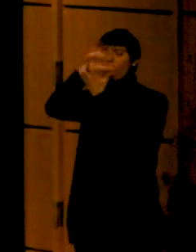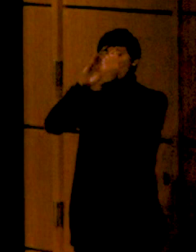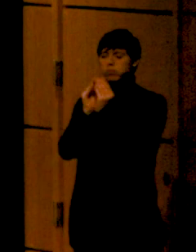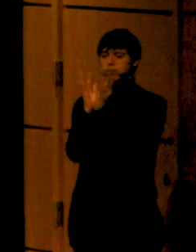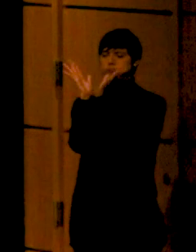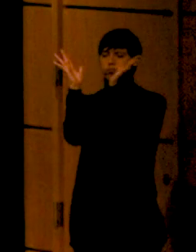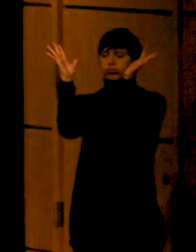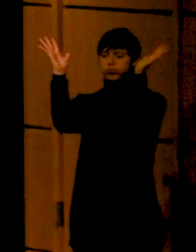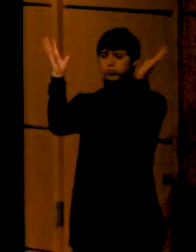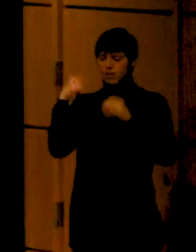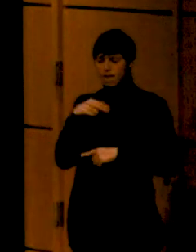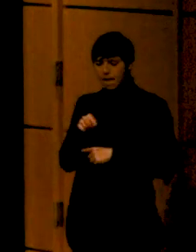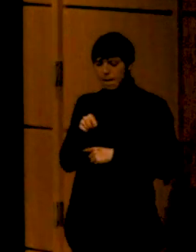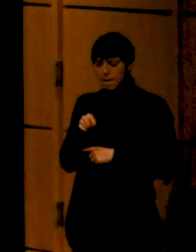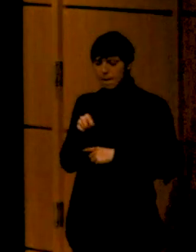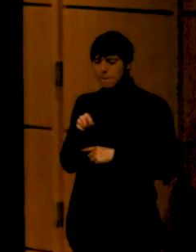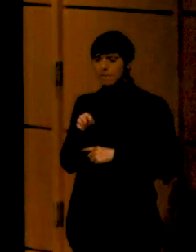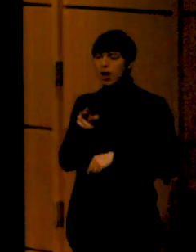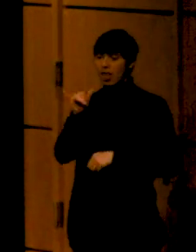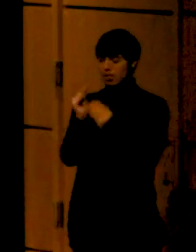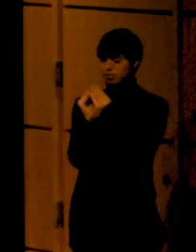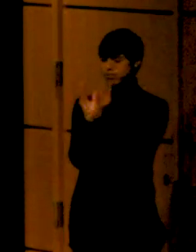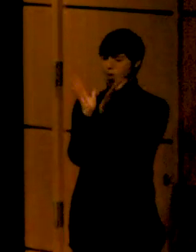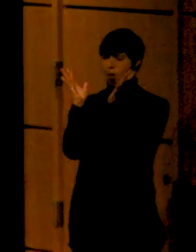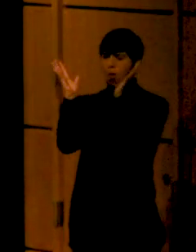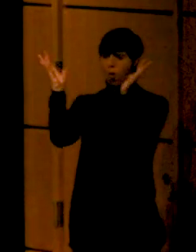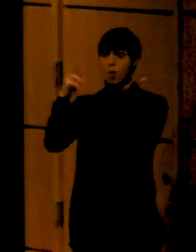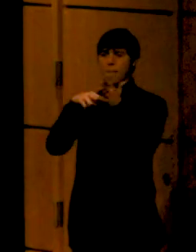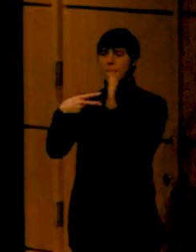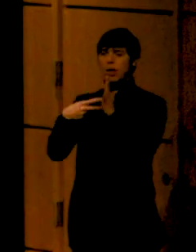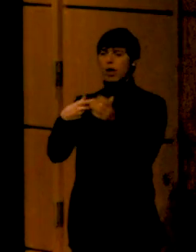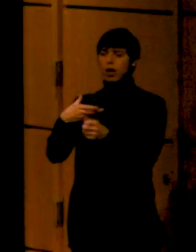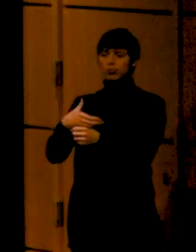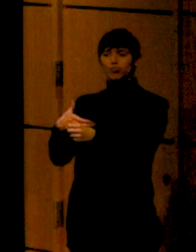One of the great symbols of strength and stability and art is the pyramids.